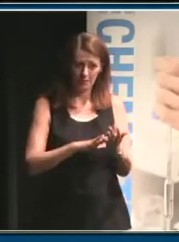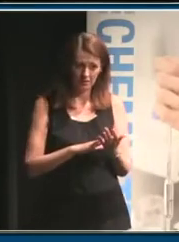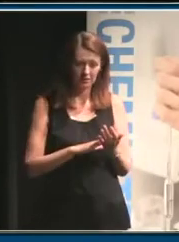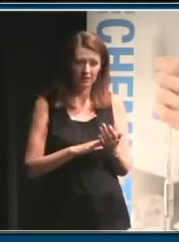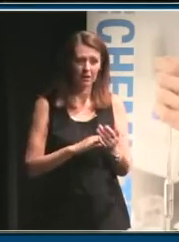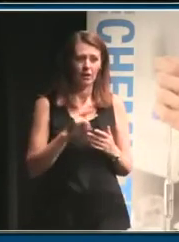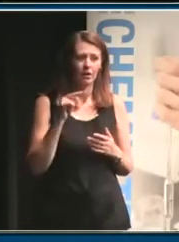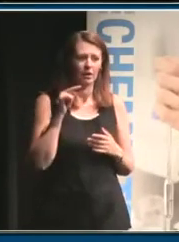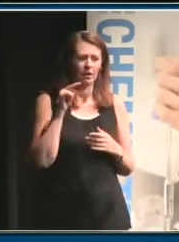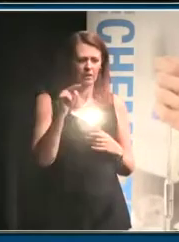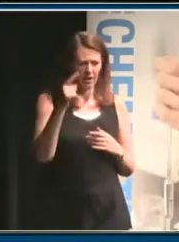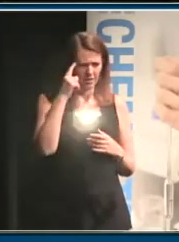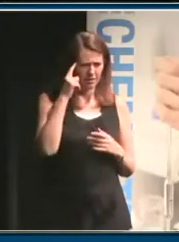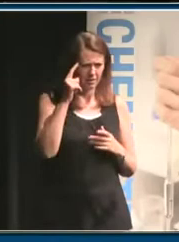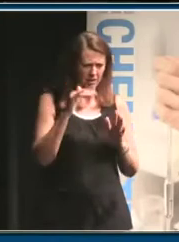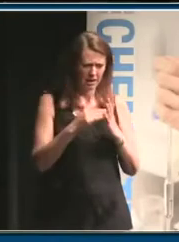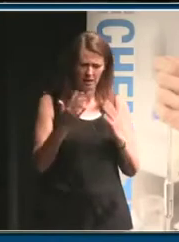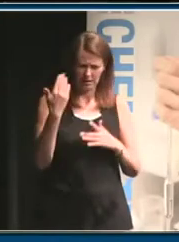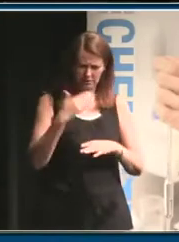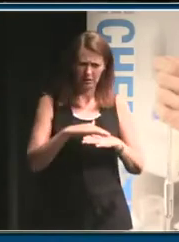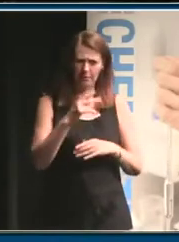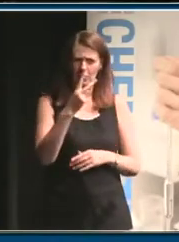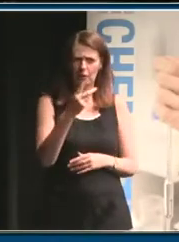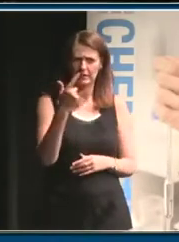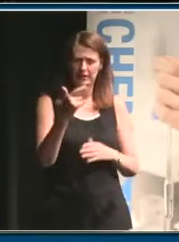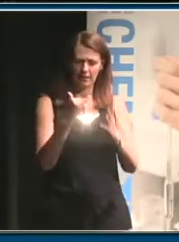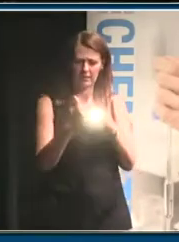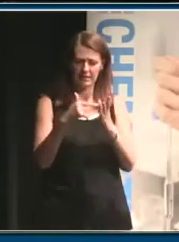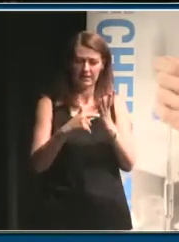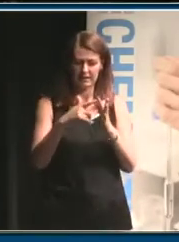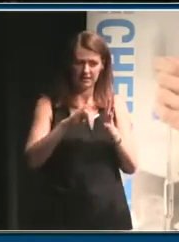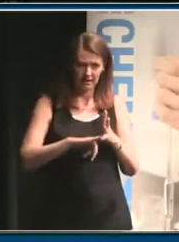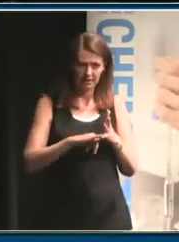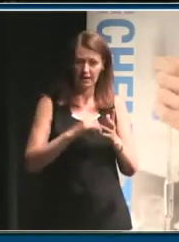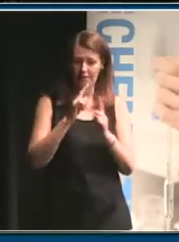had it, I think now last count twenty seven states in the United States have approved it for jobs